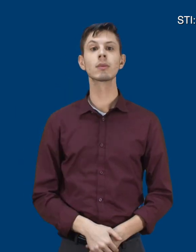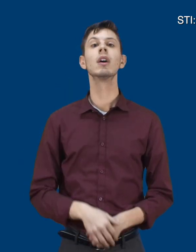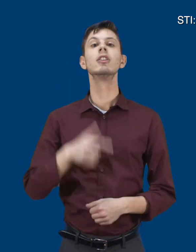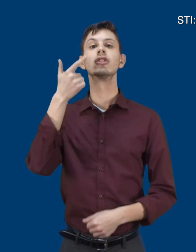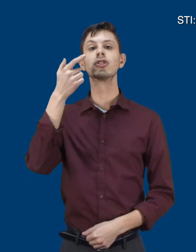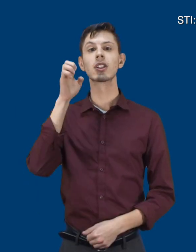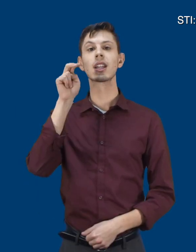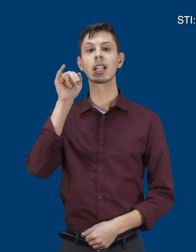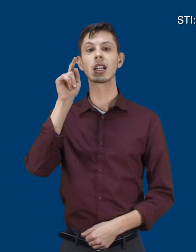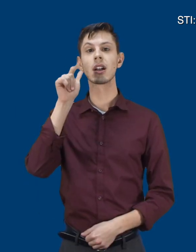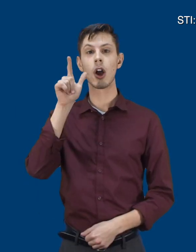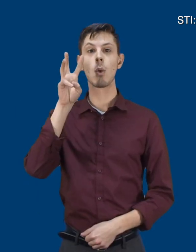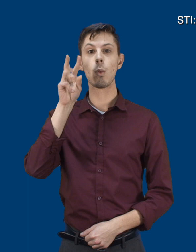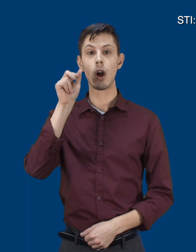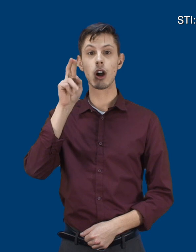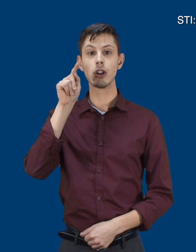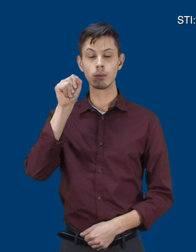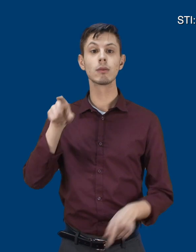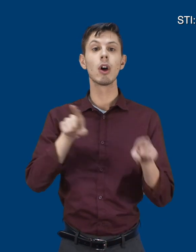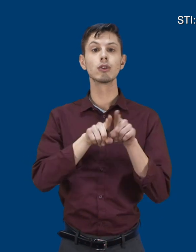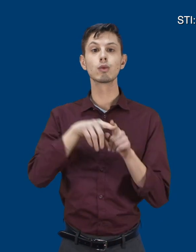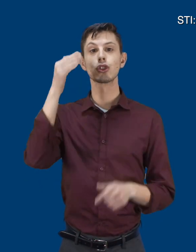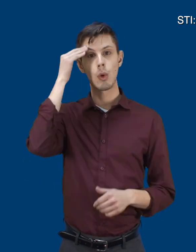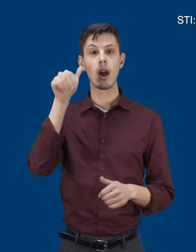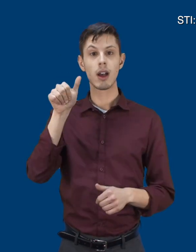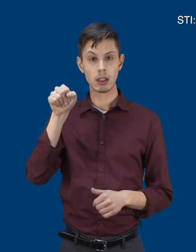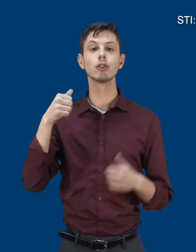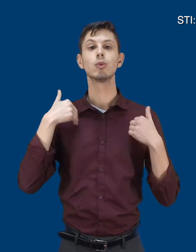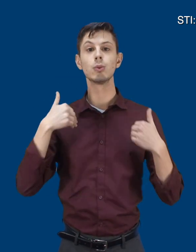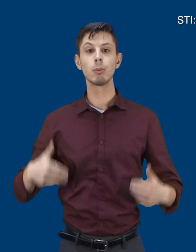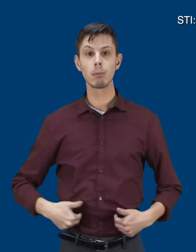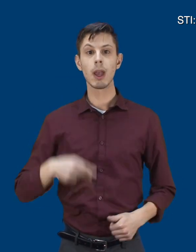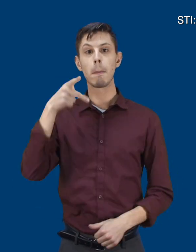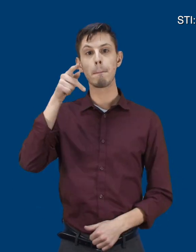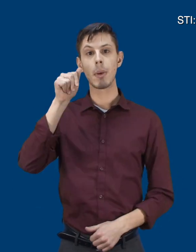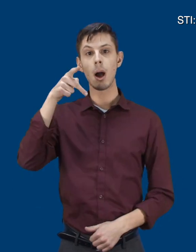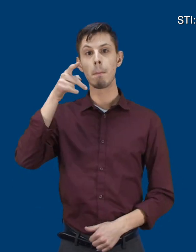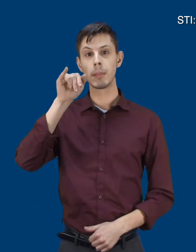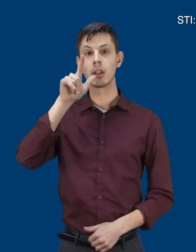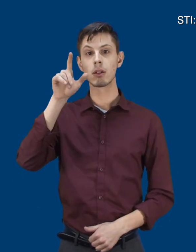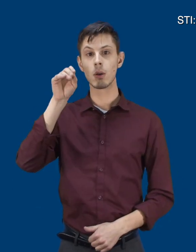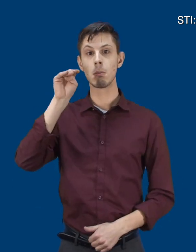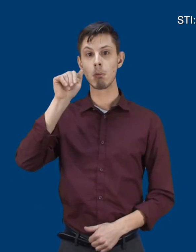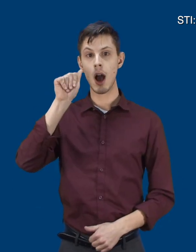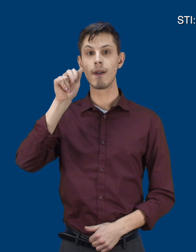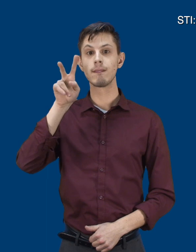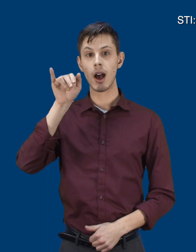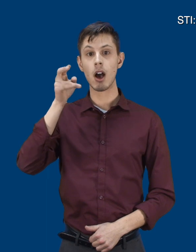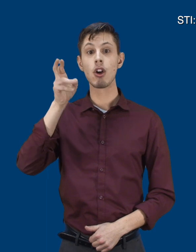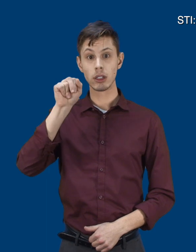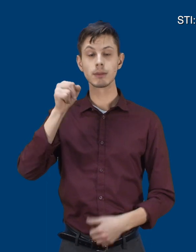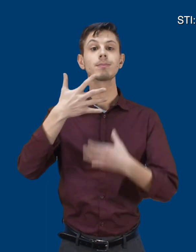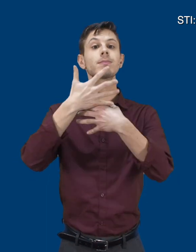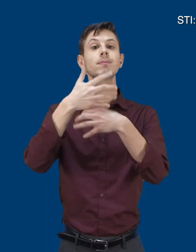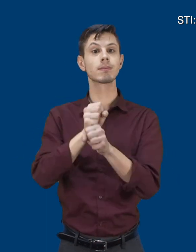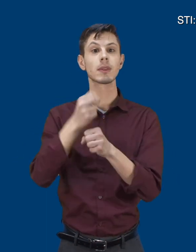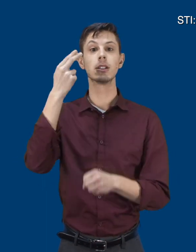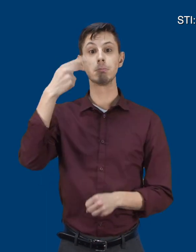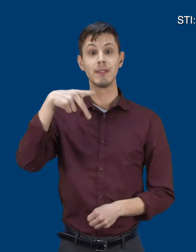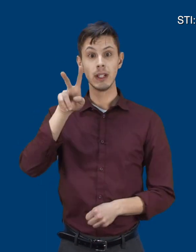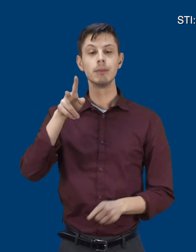Genital warts, also known as Human Papillomavirus (HPV for short),